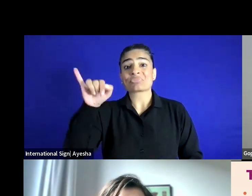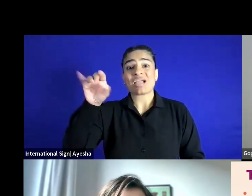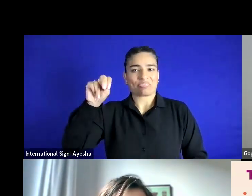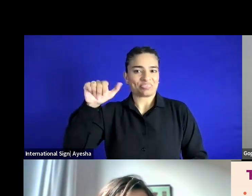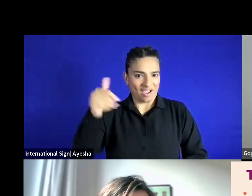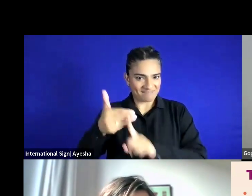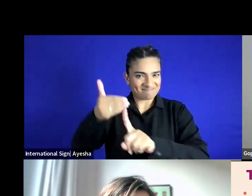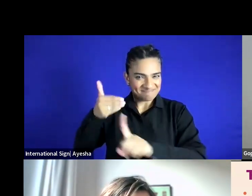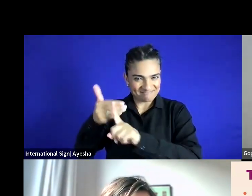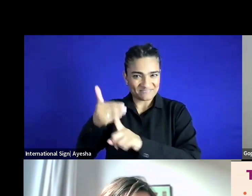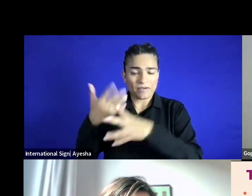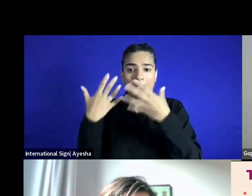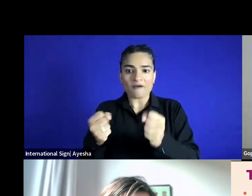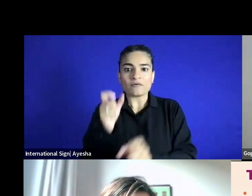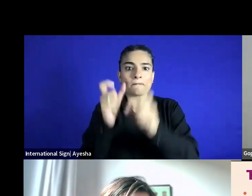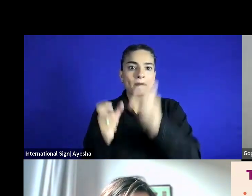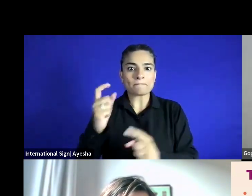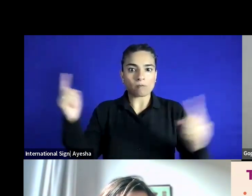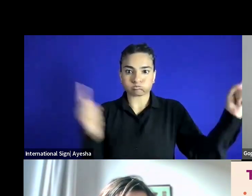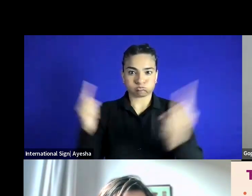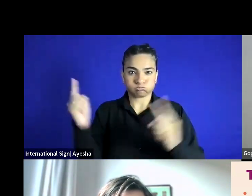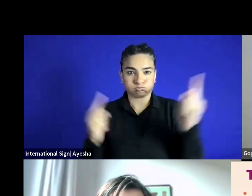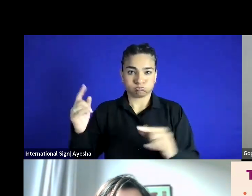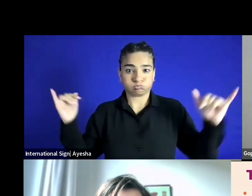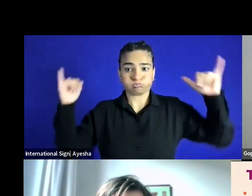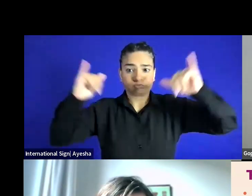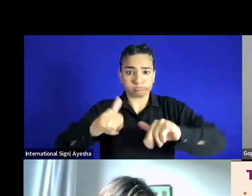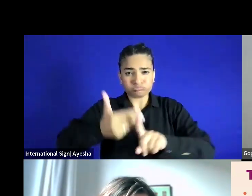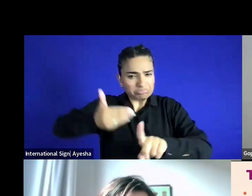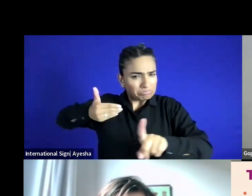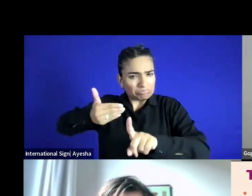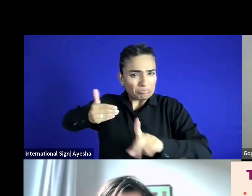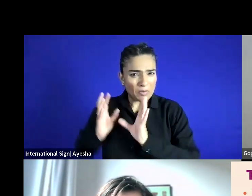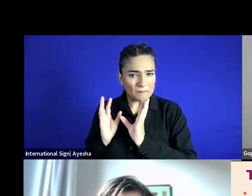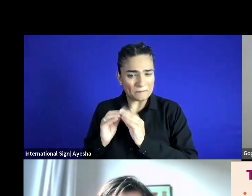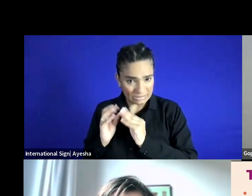So since our last meeting, the numbers, have gone up, you know. Do